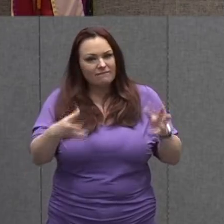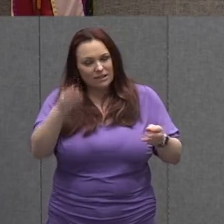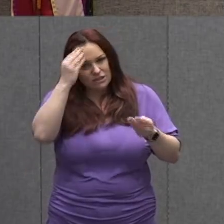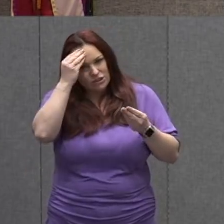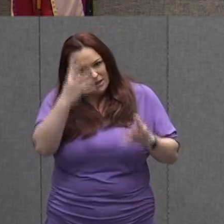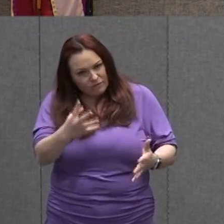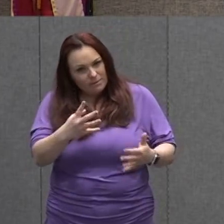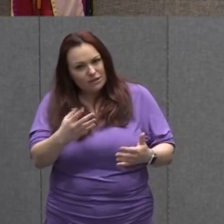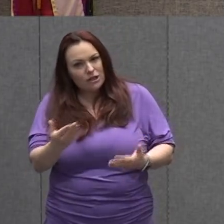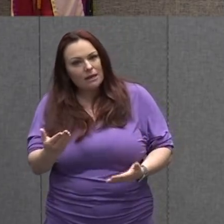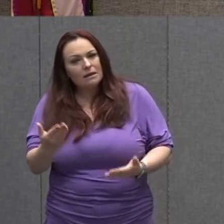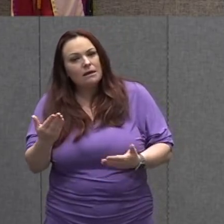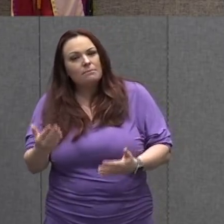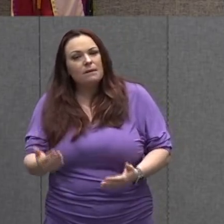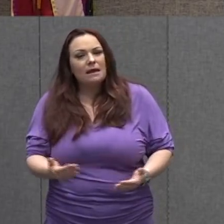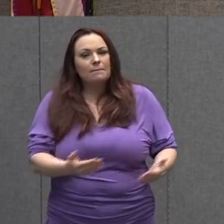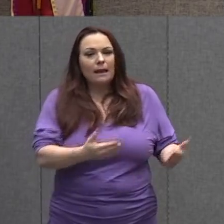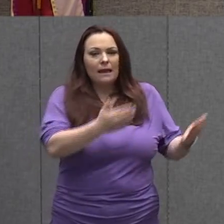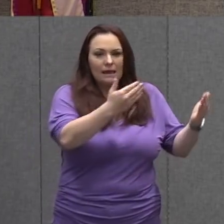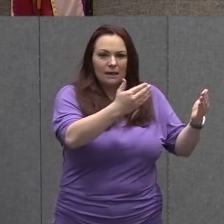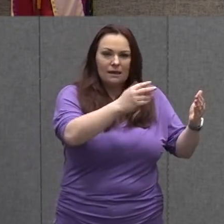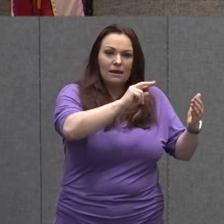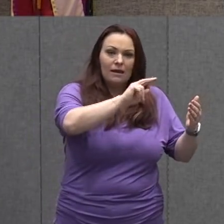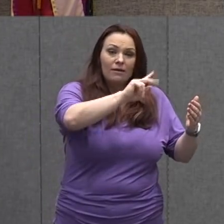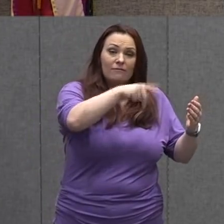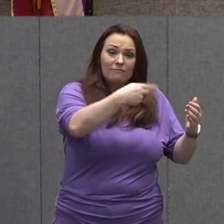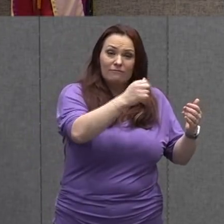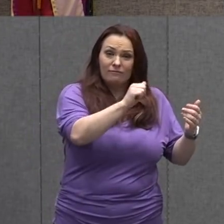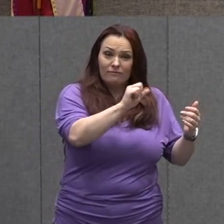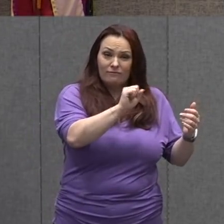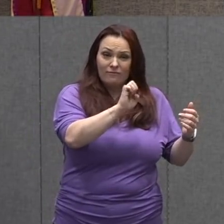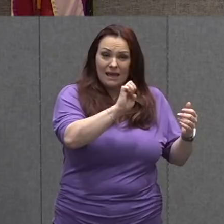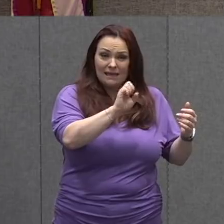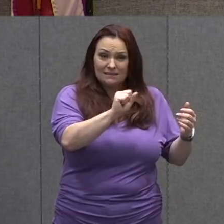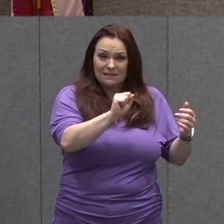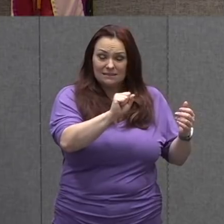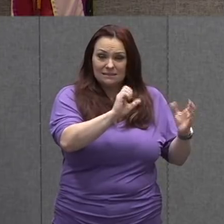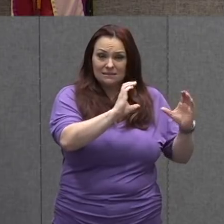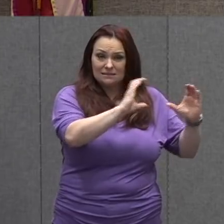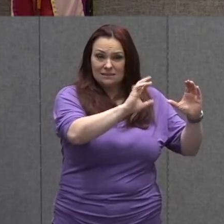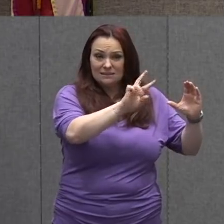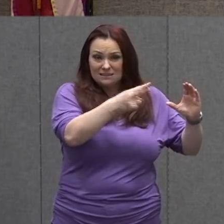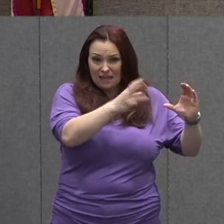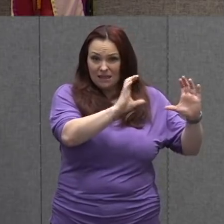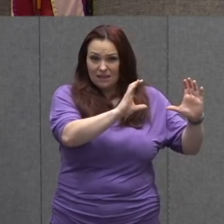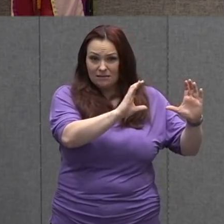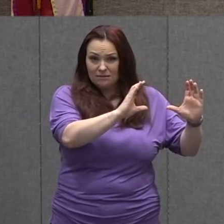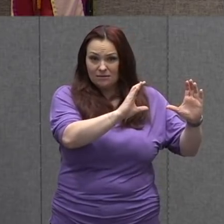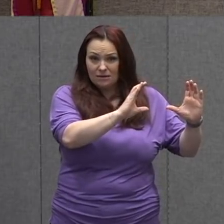I think I'll probably move to phases of the moon. And then I might do the moon mythology